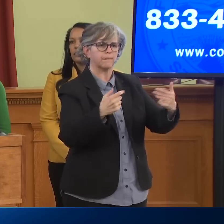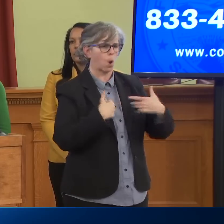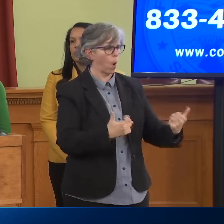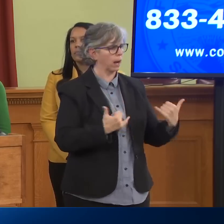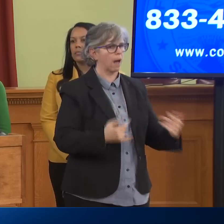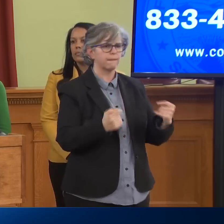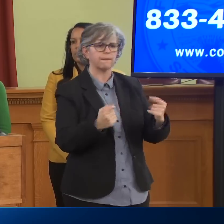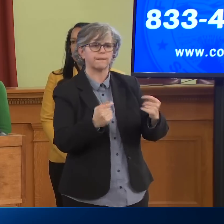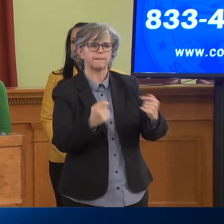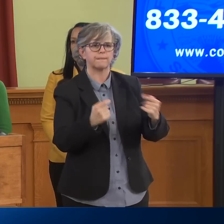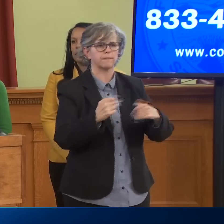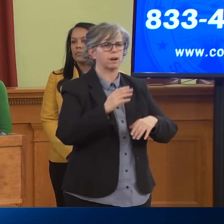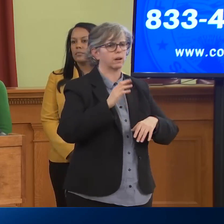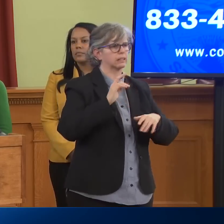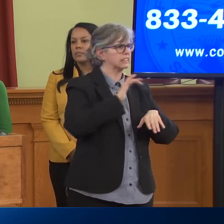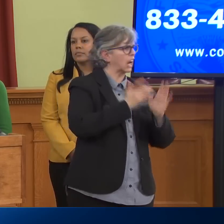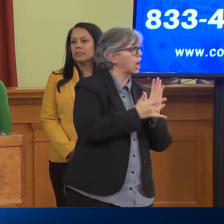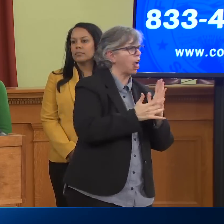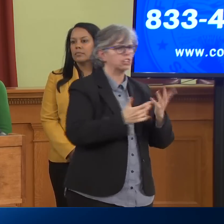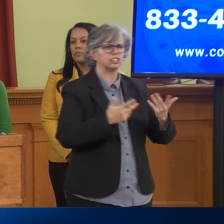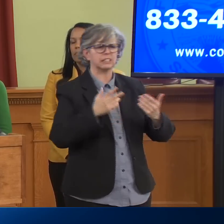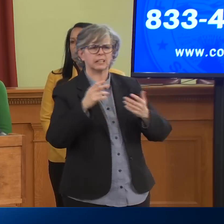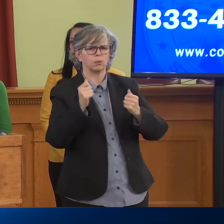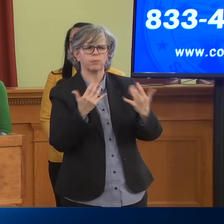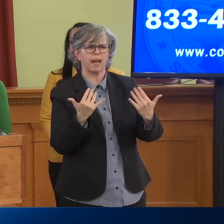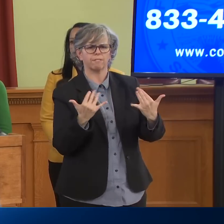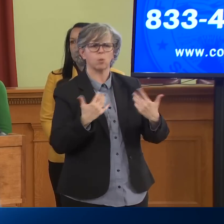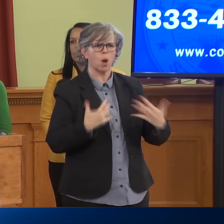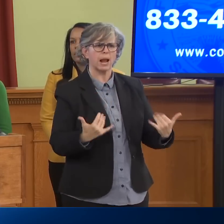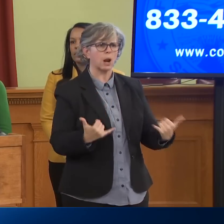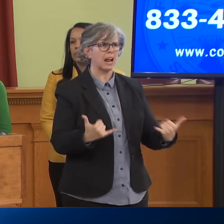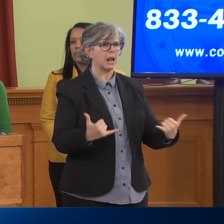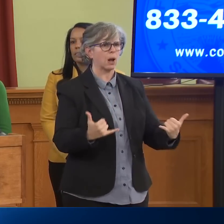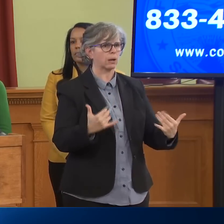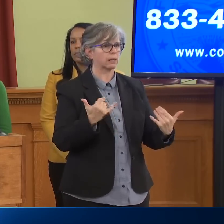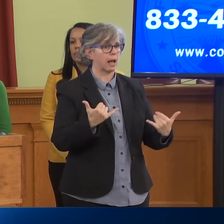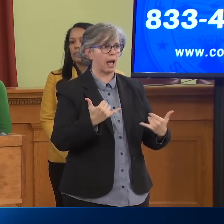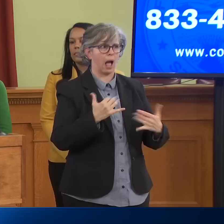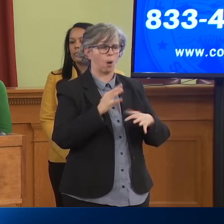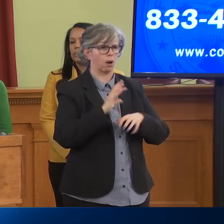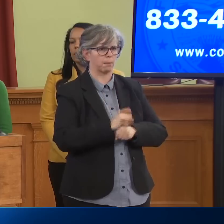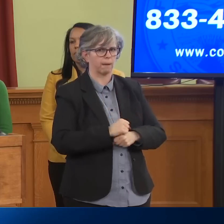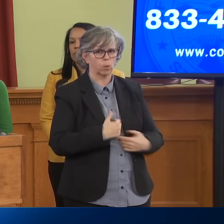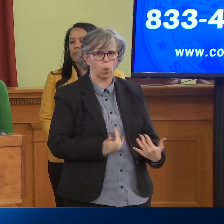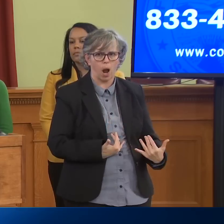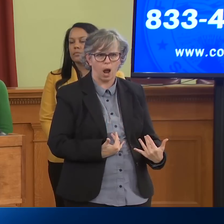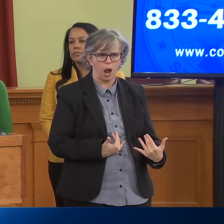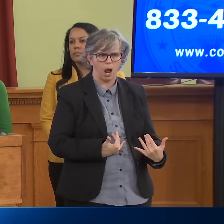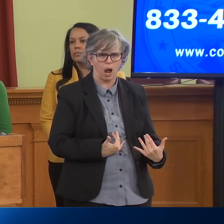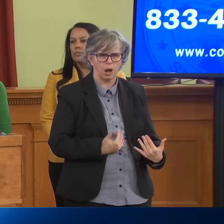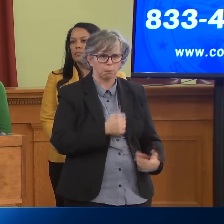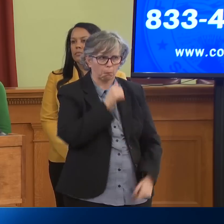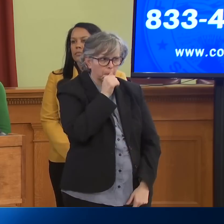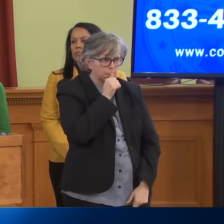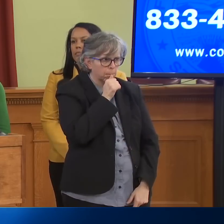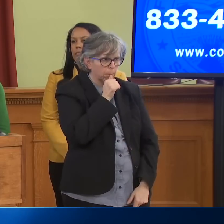BECOME ACCUSTOMED, PARTICULARLY IN THE LAST 10 YEARS, TO ON DEMAND EVERYTHING. THAT IS THROUGH THE SUPPLY CHAIN THAT WE HAVE THE